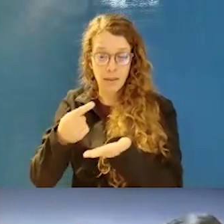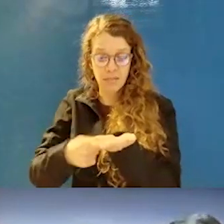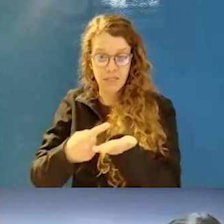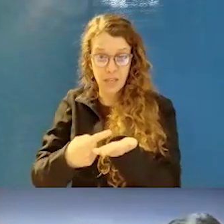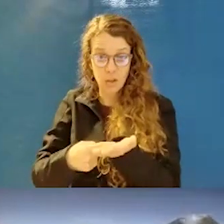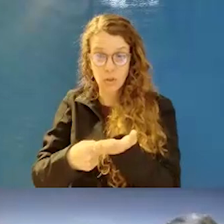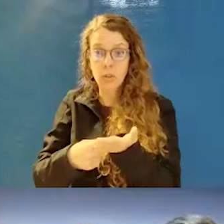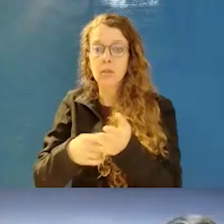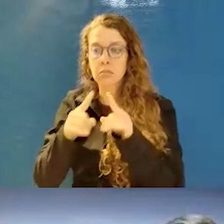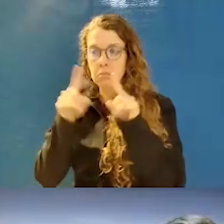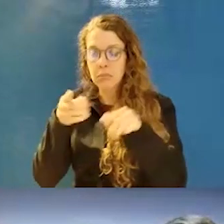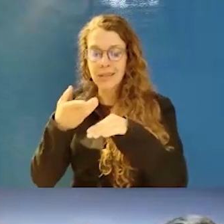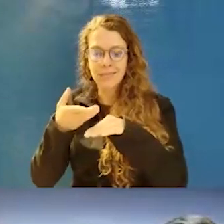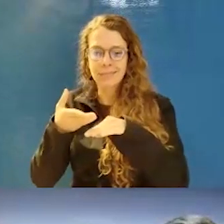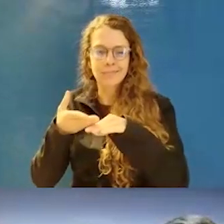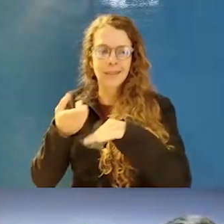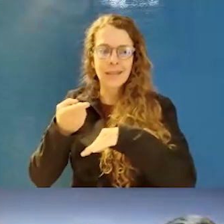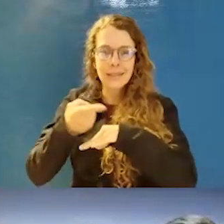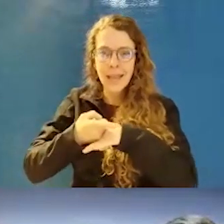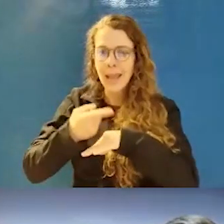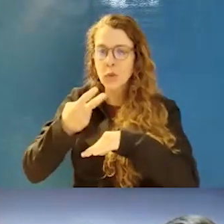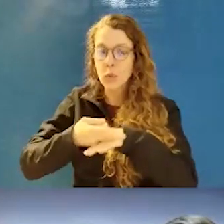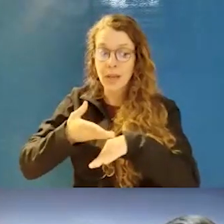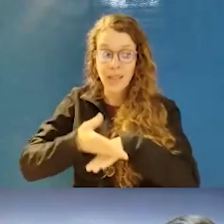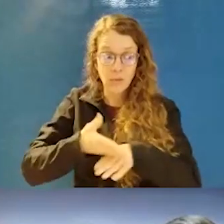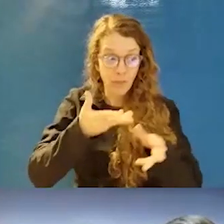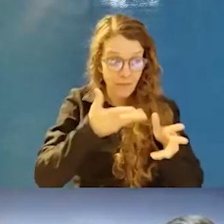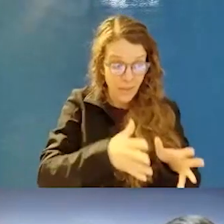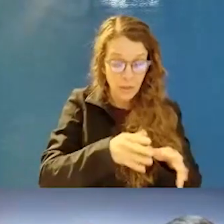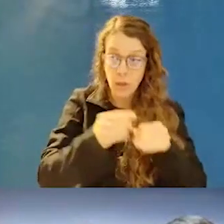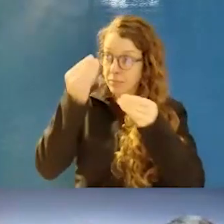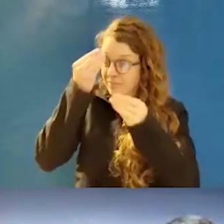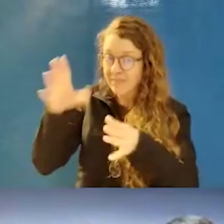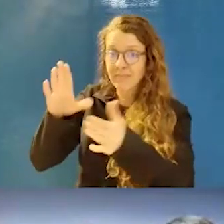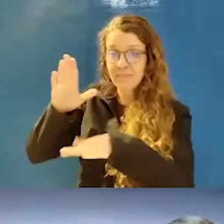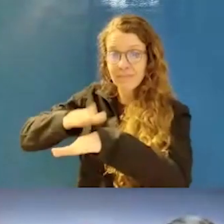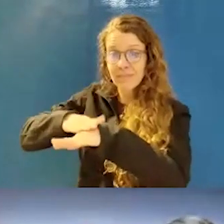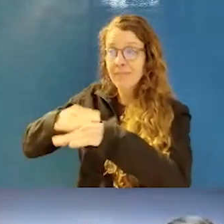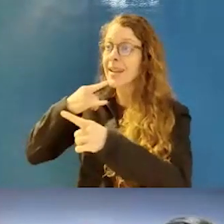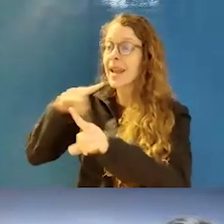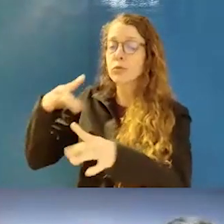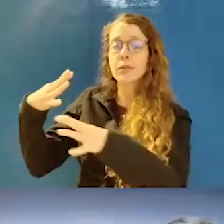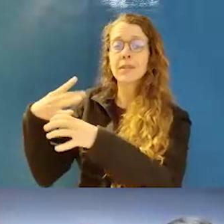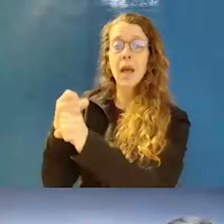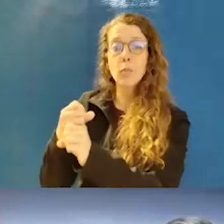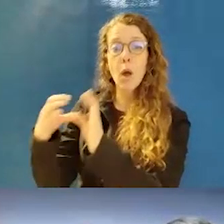you know, the day after, a couple days after it's due, if you send an announcement that recaps or even, you know, a post